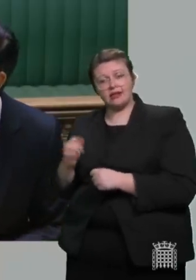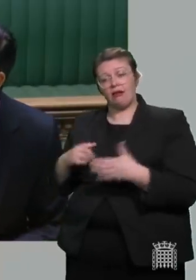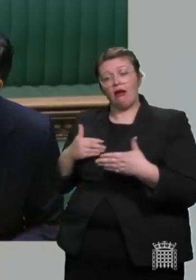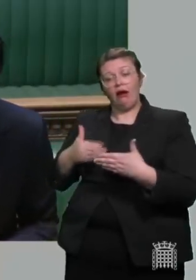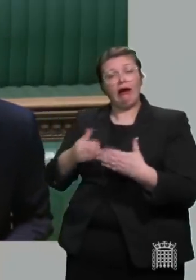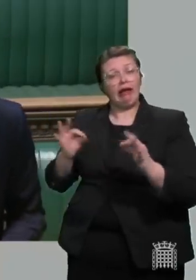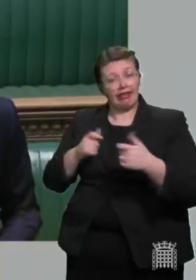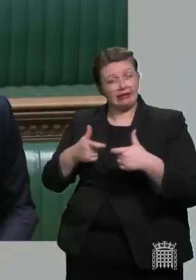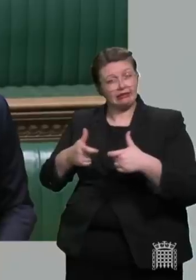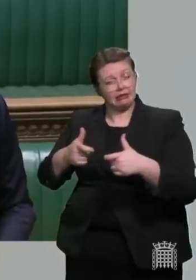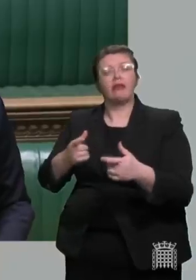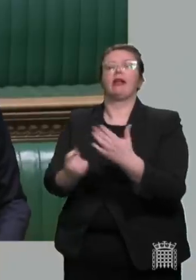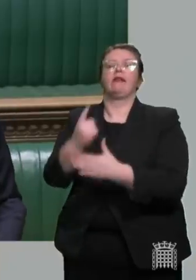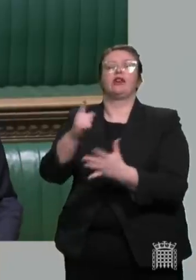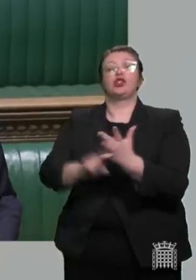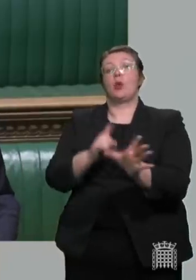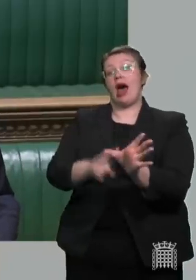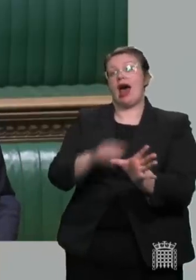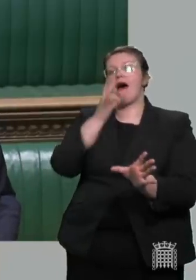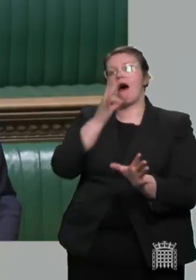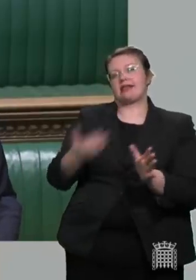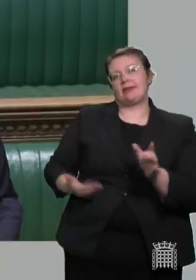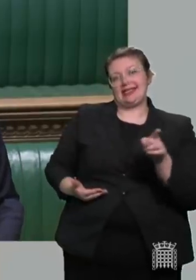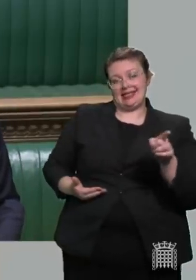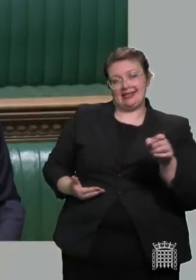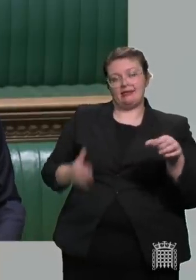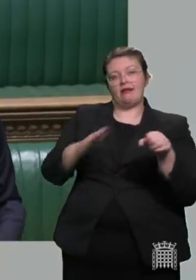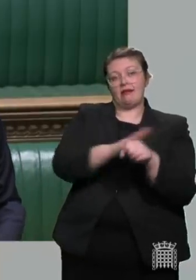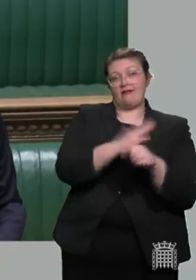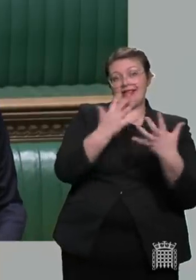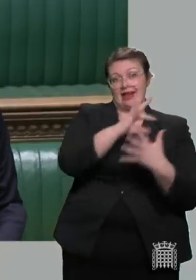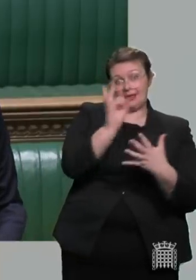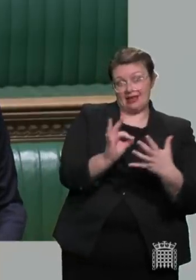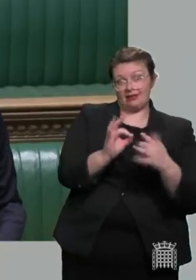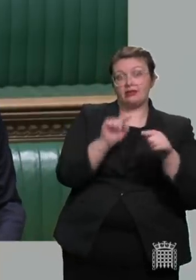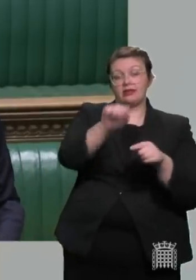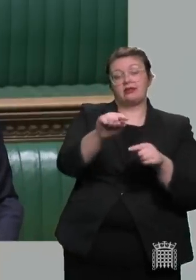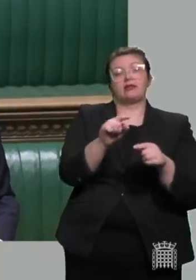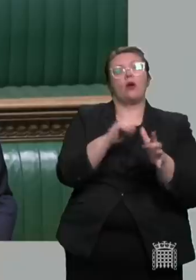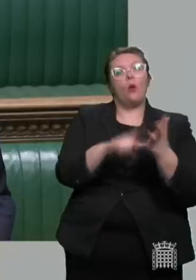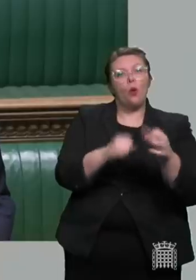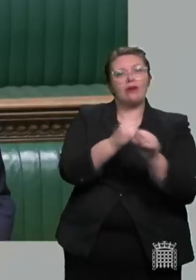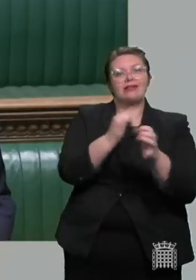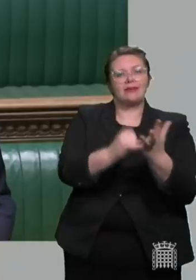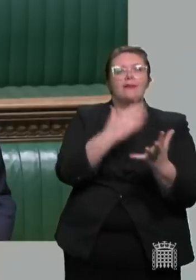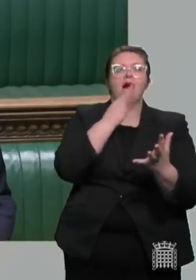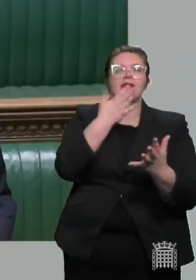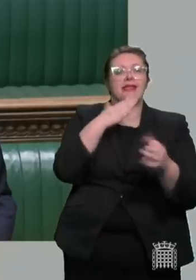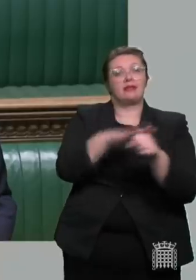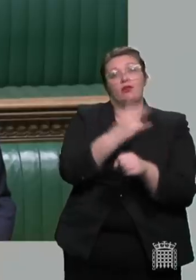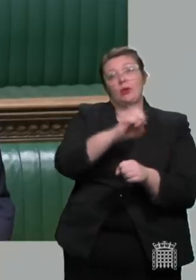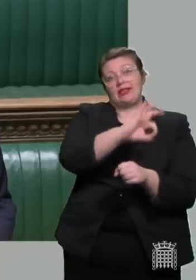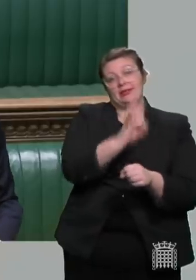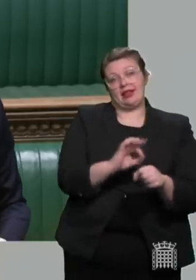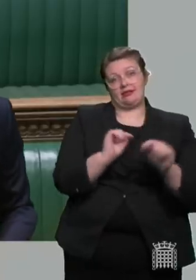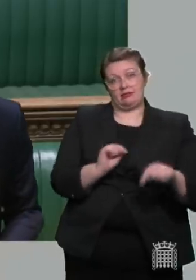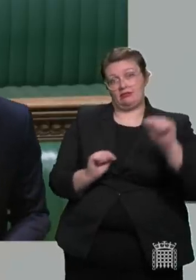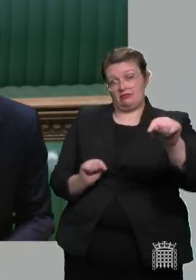a small contribution of just 10%, and 20% in August and September. The Government are proud